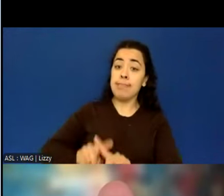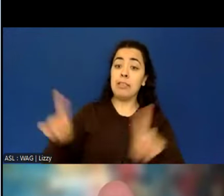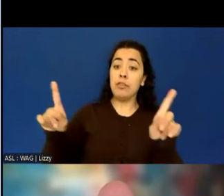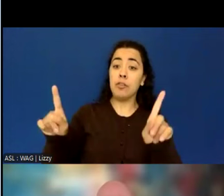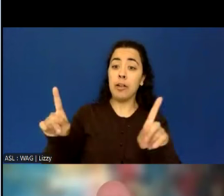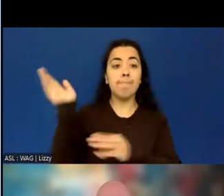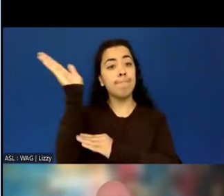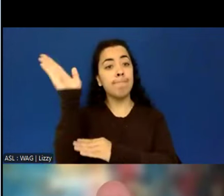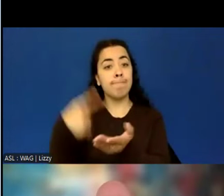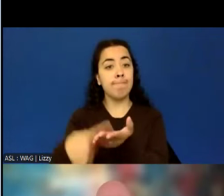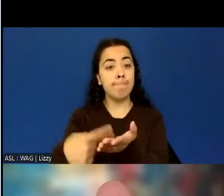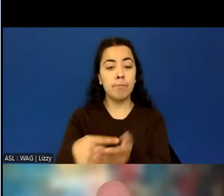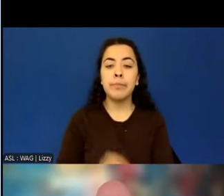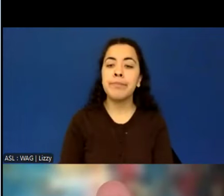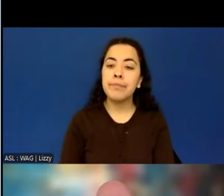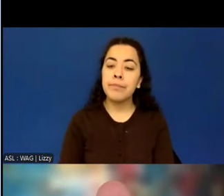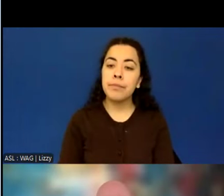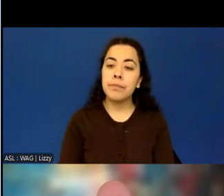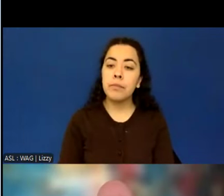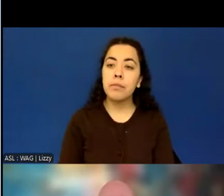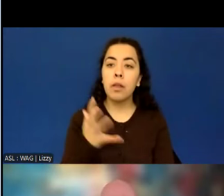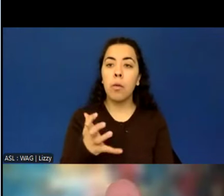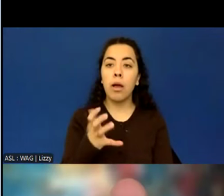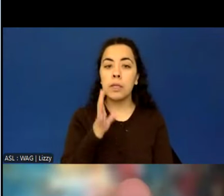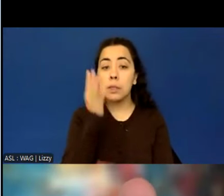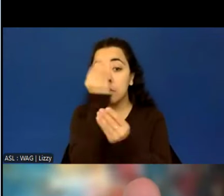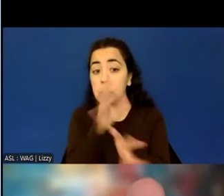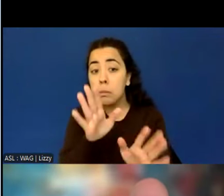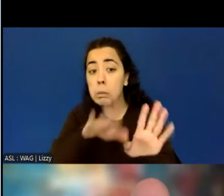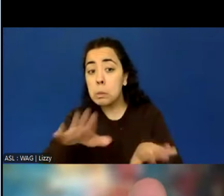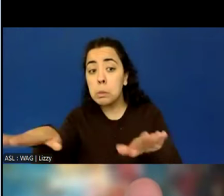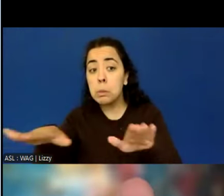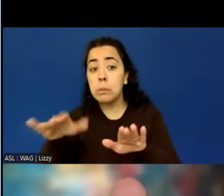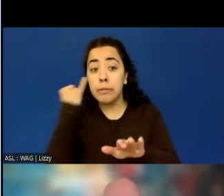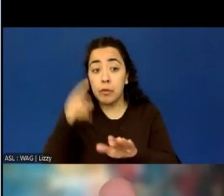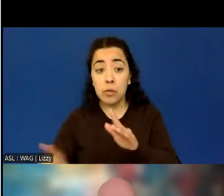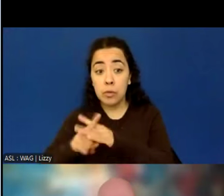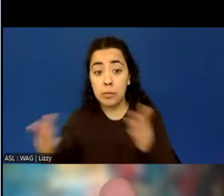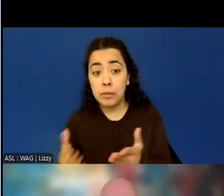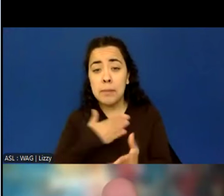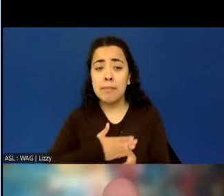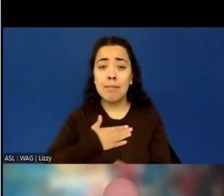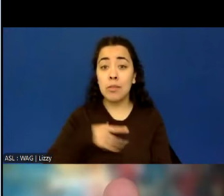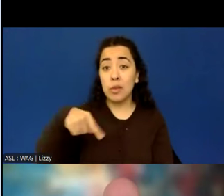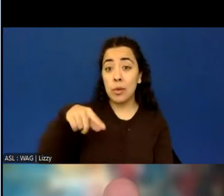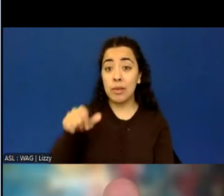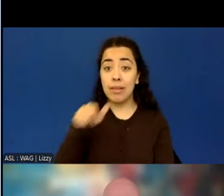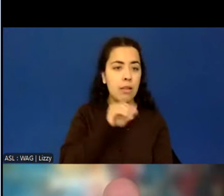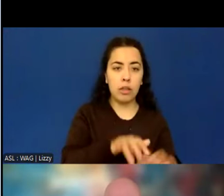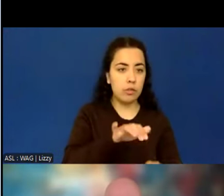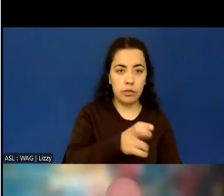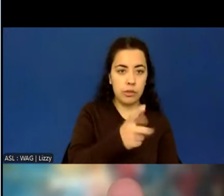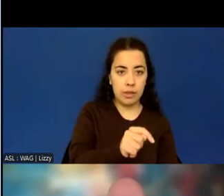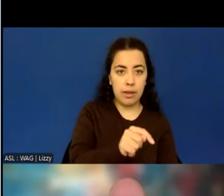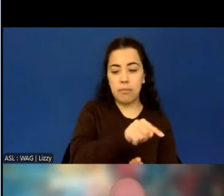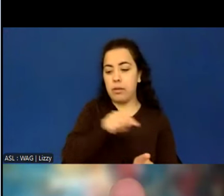And I want to remind all attendees to please post your questions in the Q&A in Zoom.